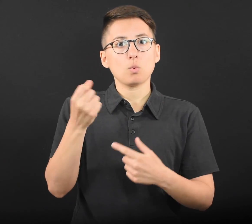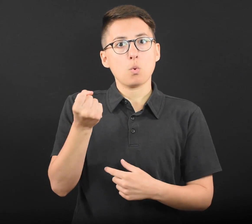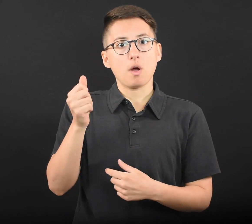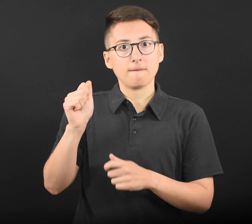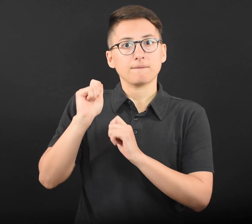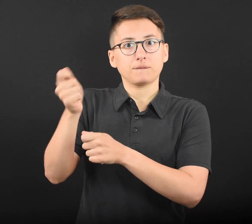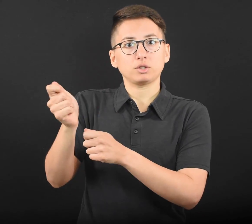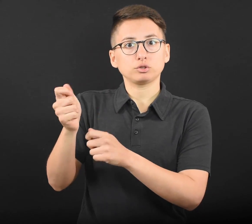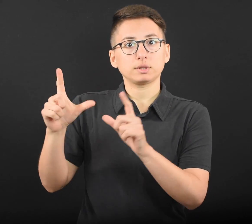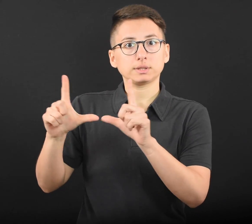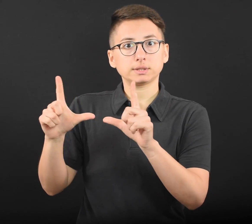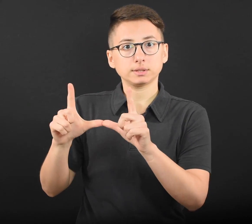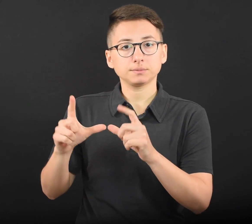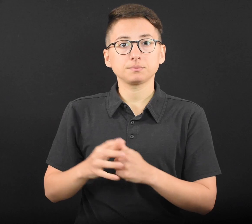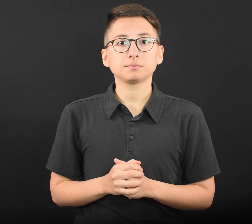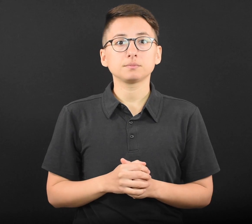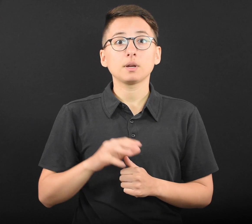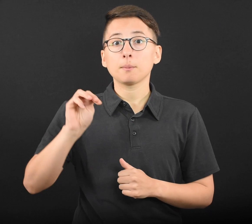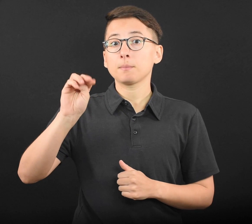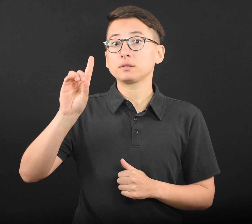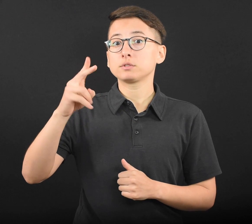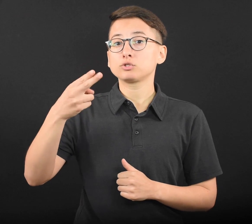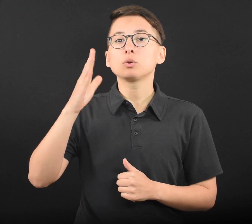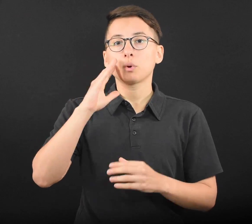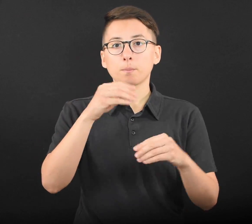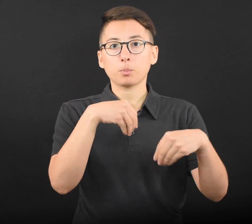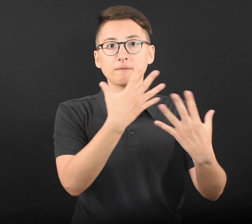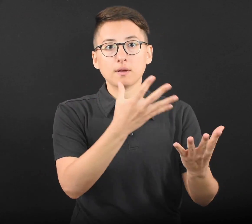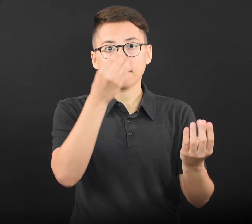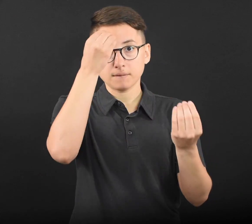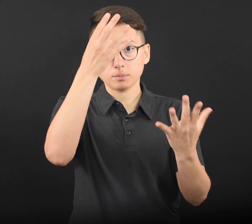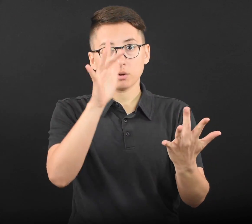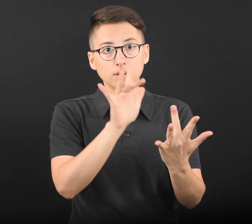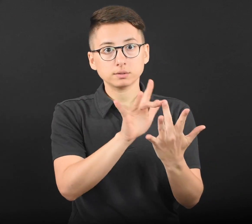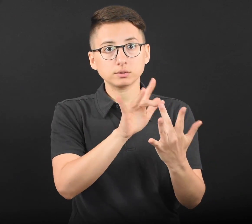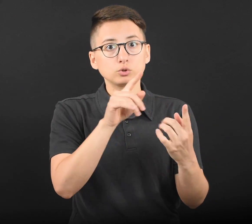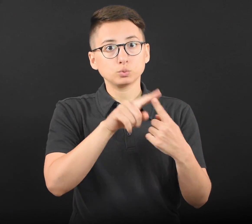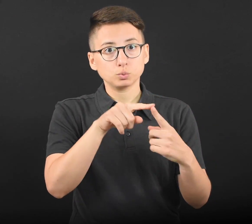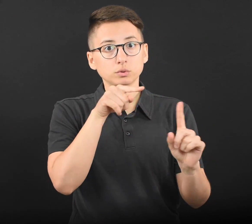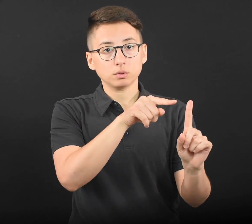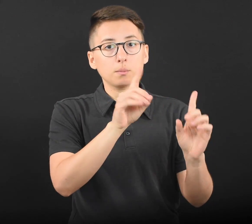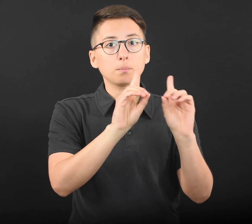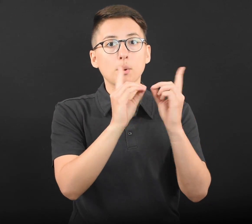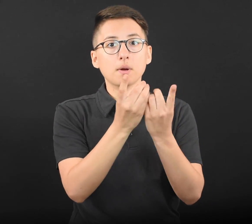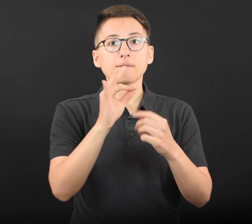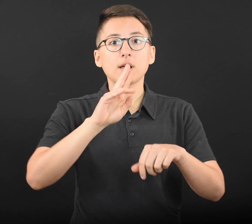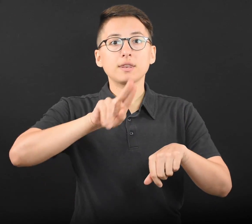The Minnesota Department of Health will provide recipients’ contact information to the Department of Natural Resources